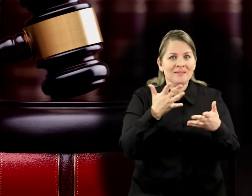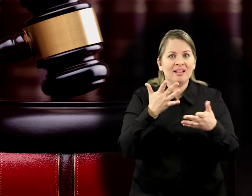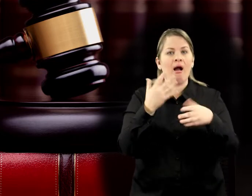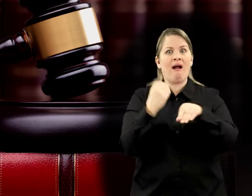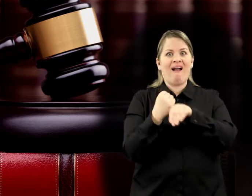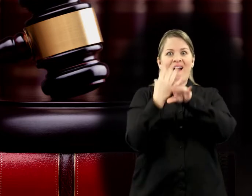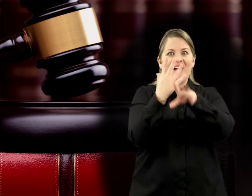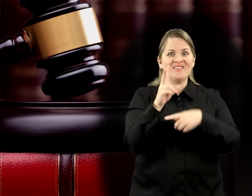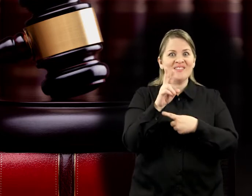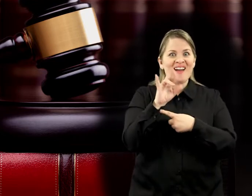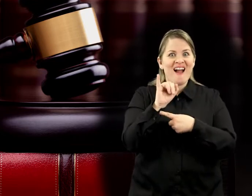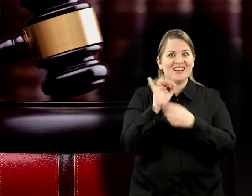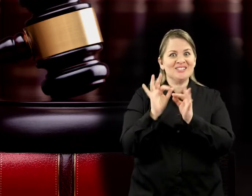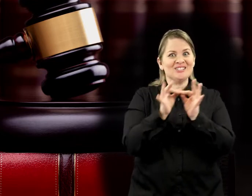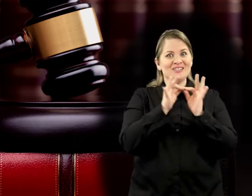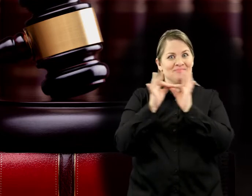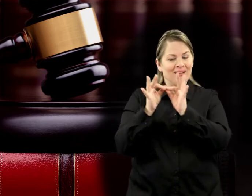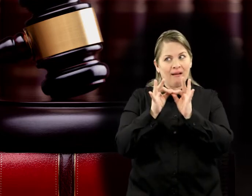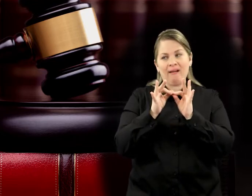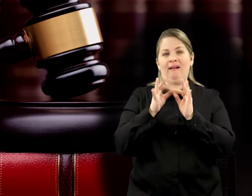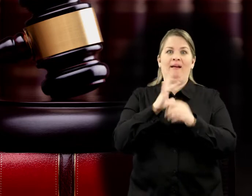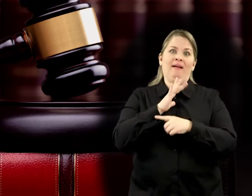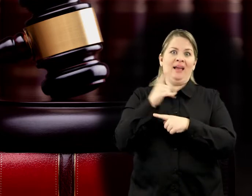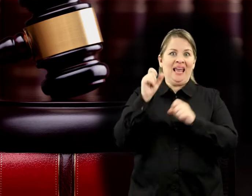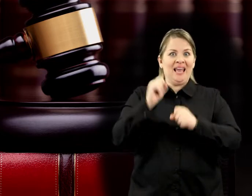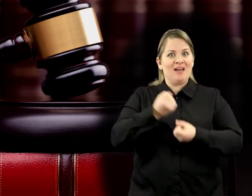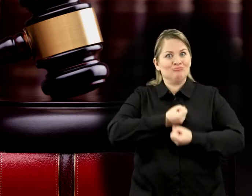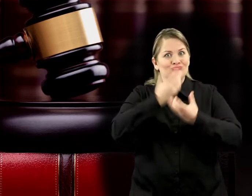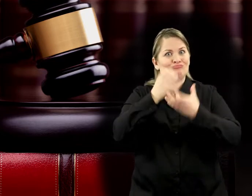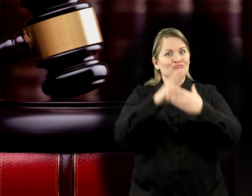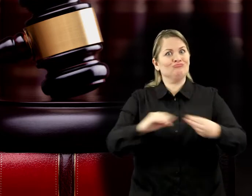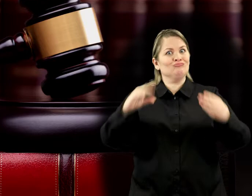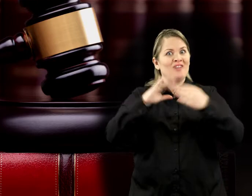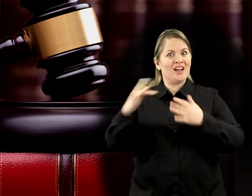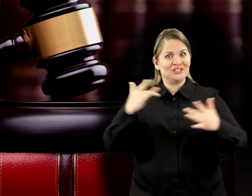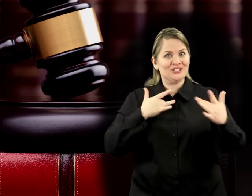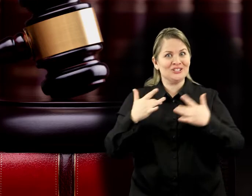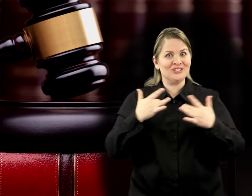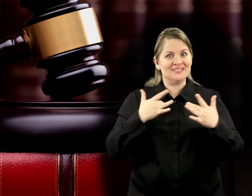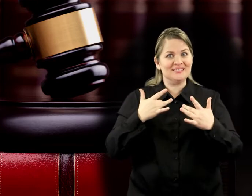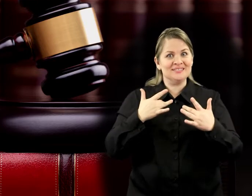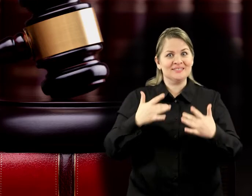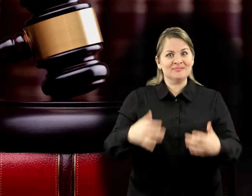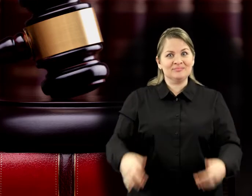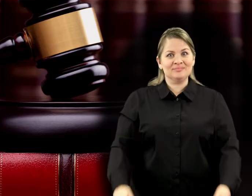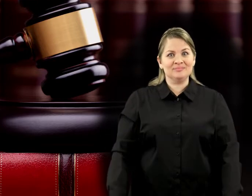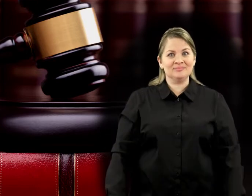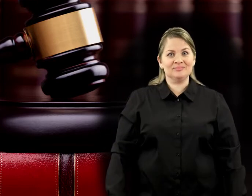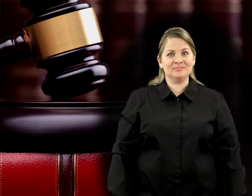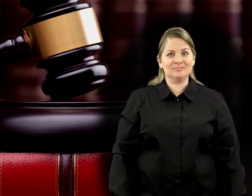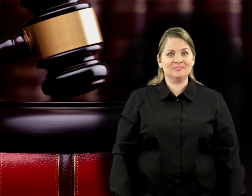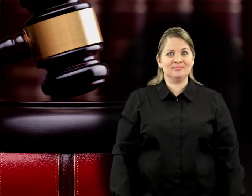When a local interpreter was not available, VRI allowed her to voice her concerns.